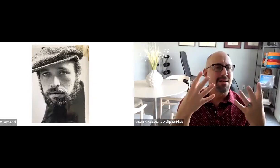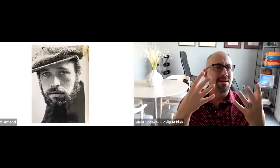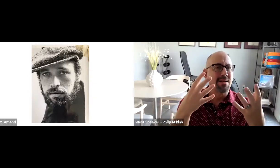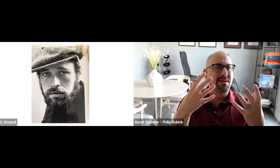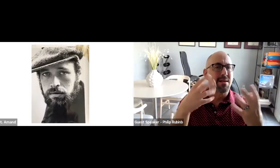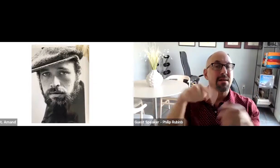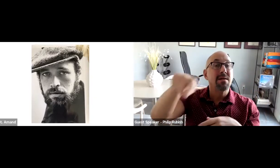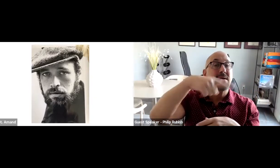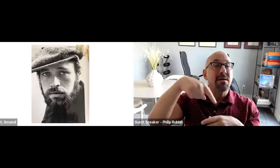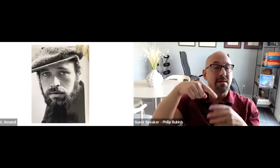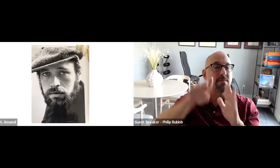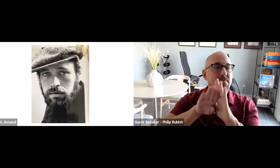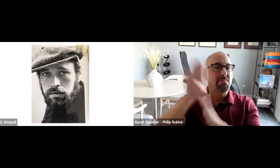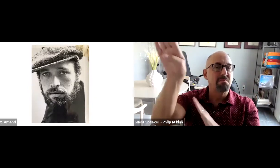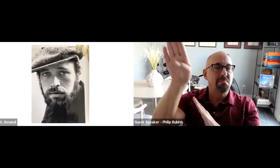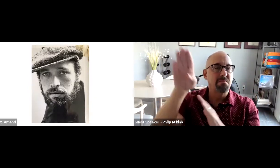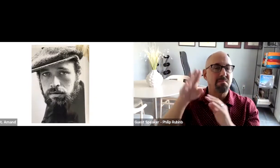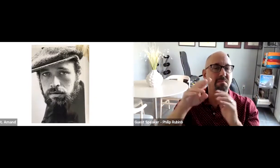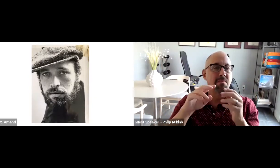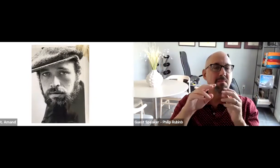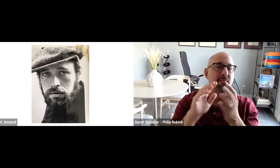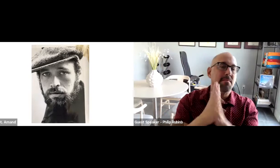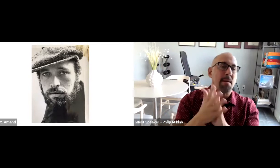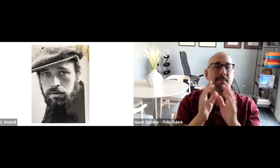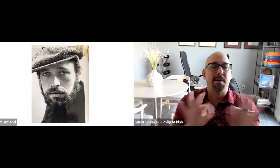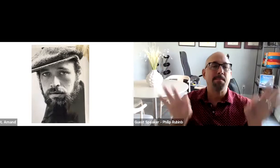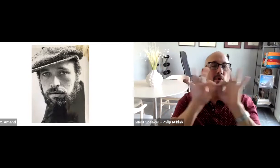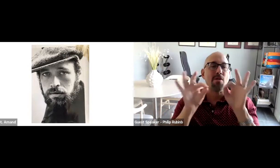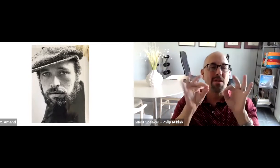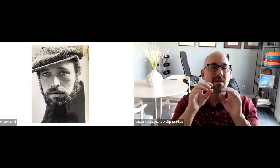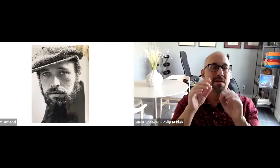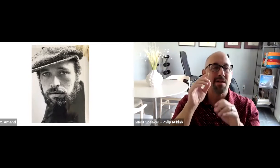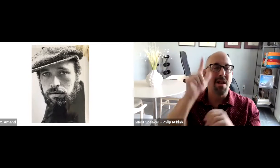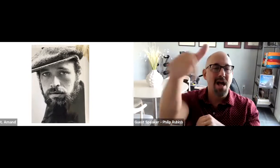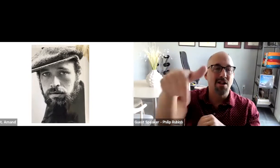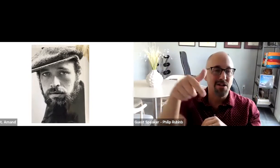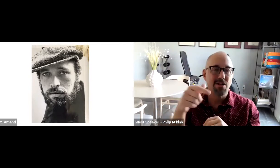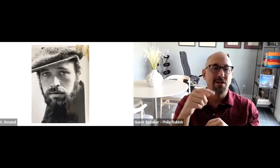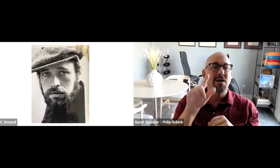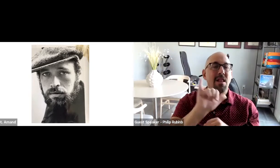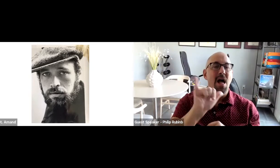The New York Theater for the Deaf was the group that he was most affiliated with, and many of the folks in that group went on